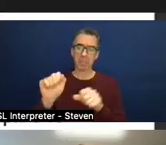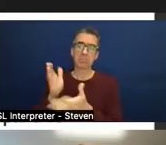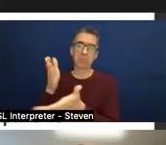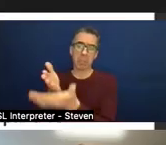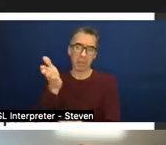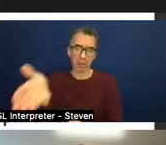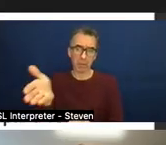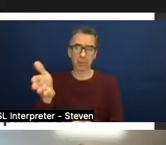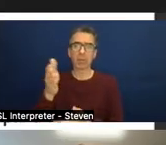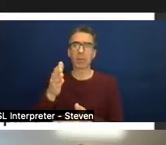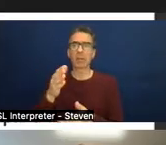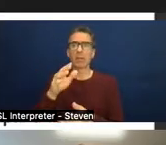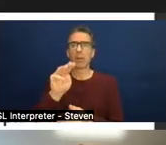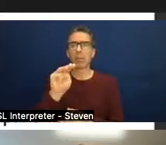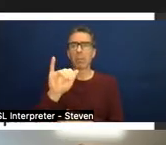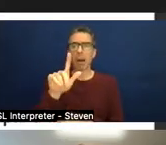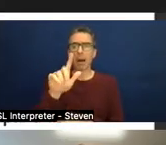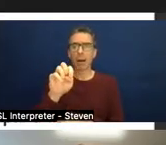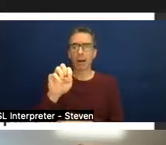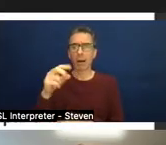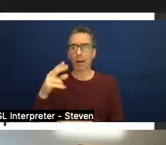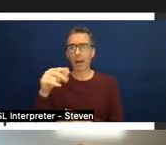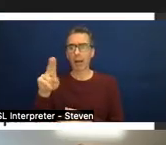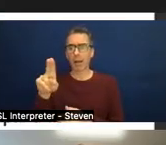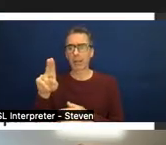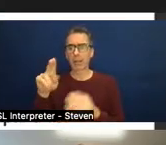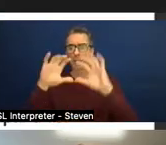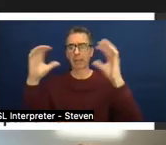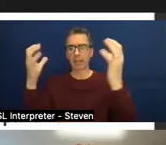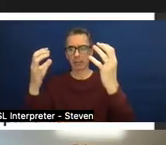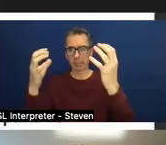at the Mile High stadium site and the shift to Burnham Yard.